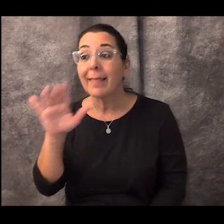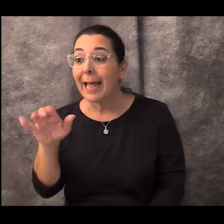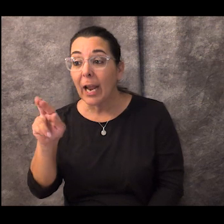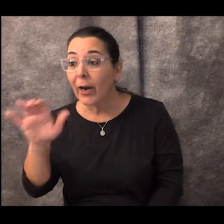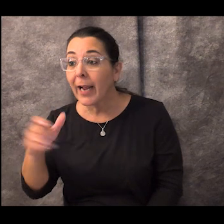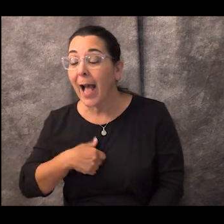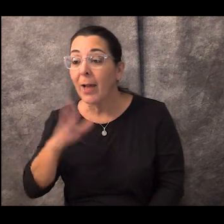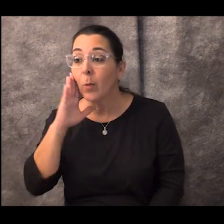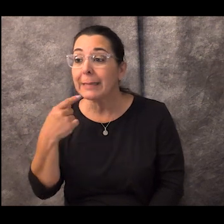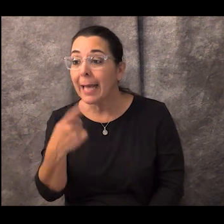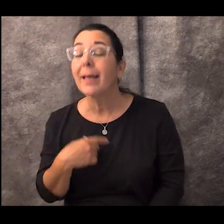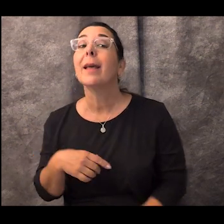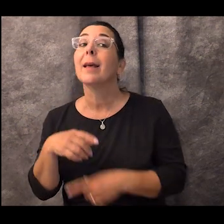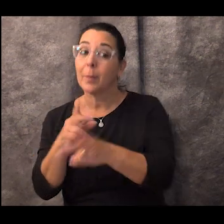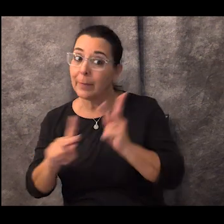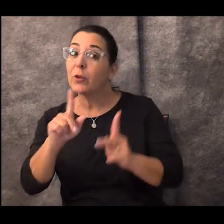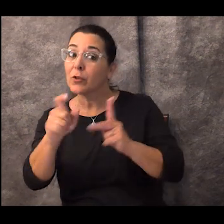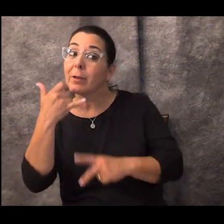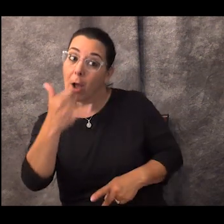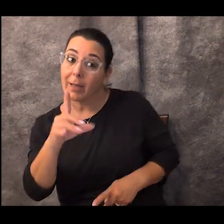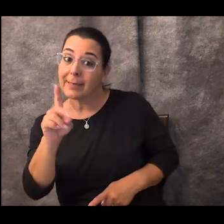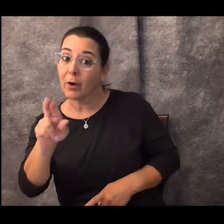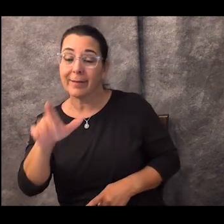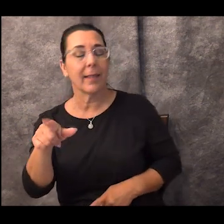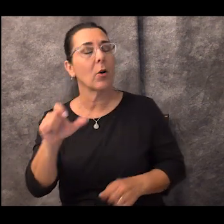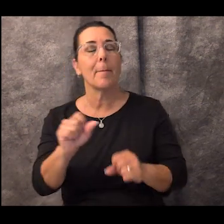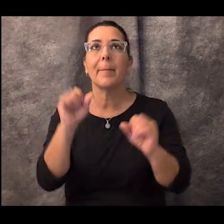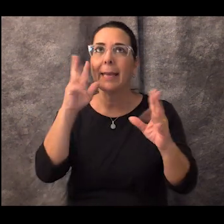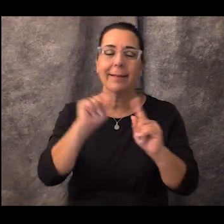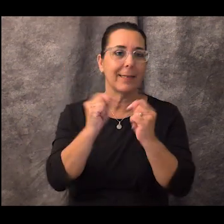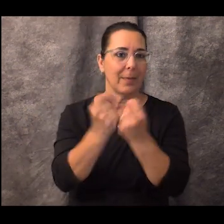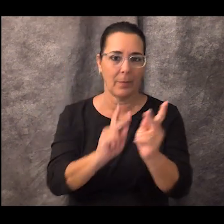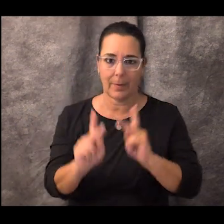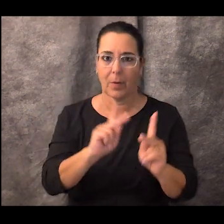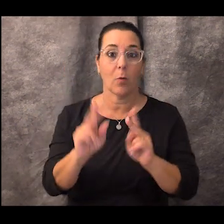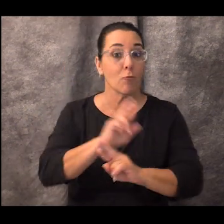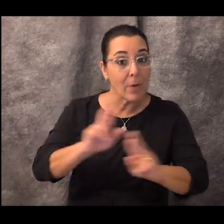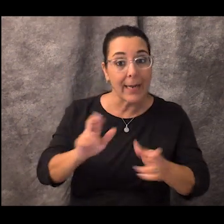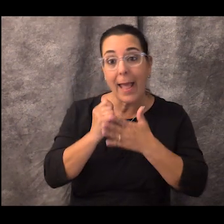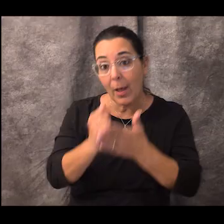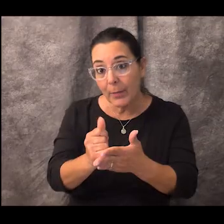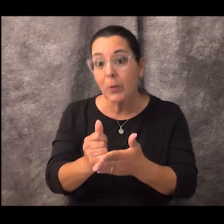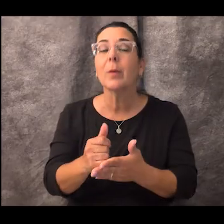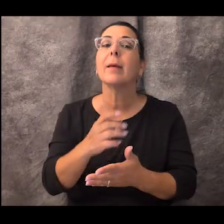They should absolutely call Disability Rights California. There's an amazing team of folks there that are ready to help you and make sure you're able to get your ballot cast.